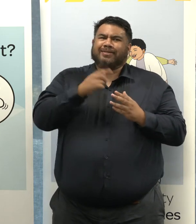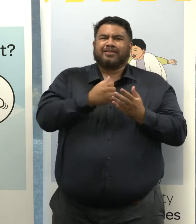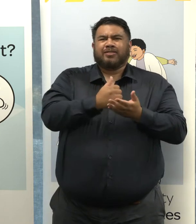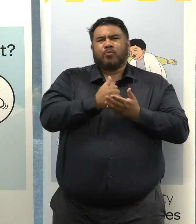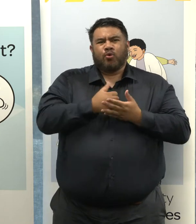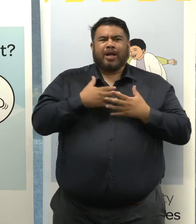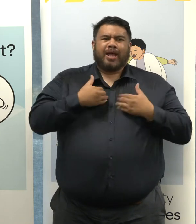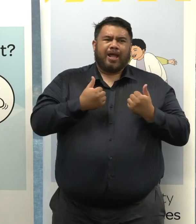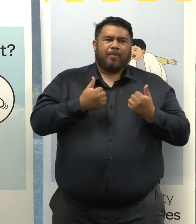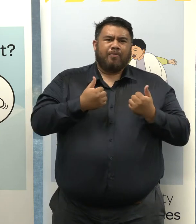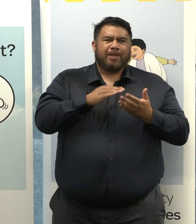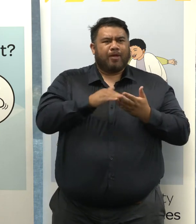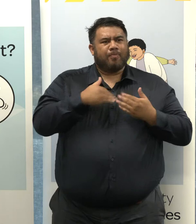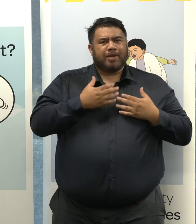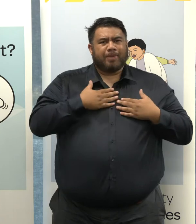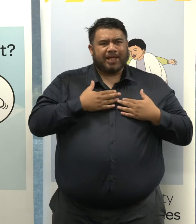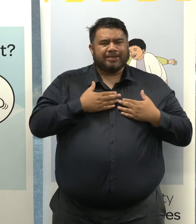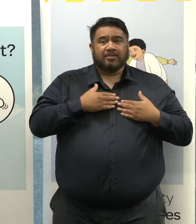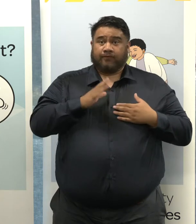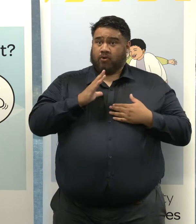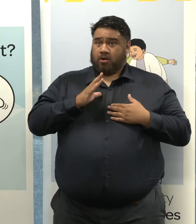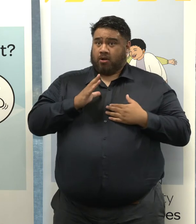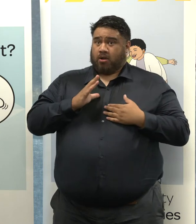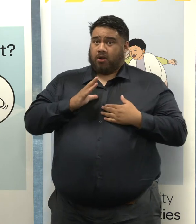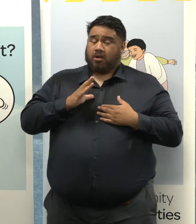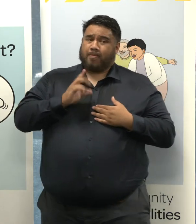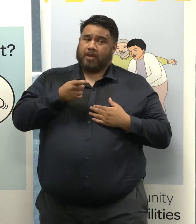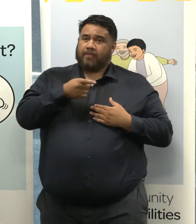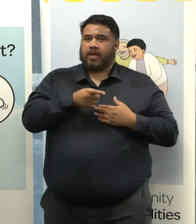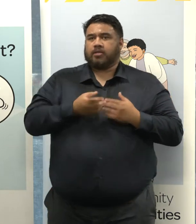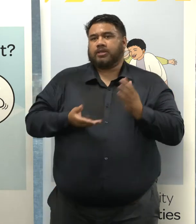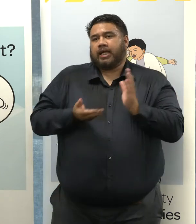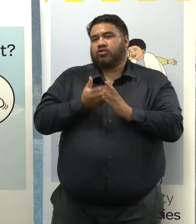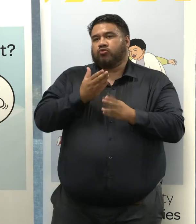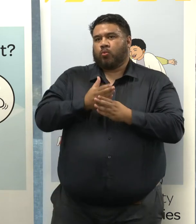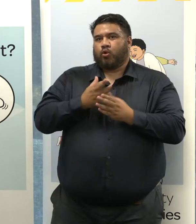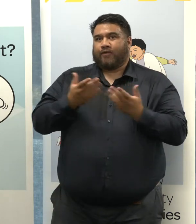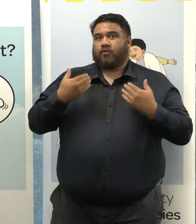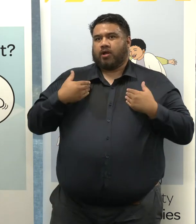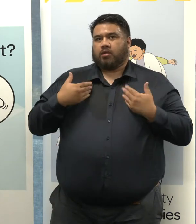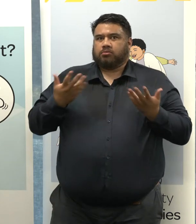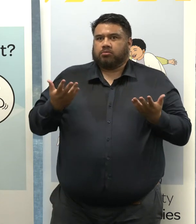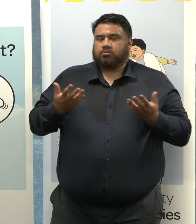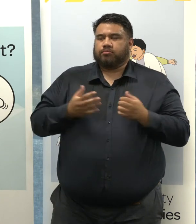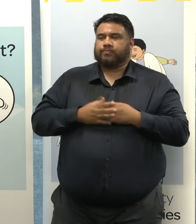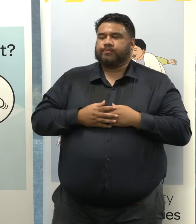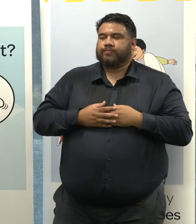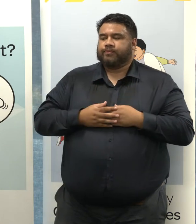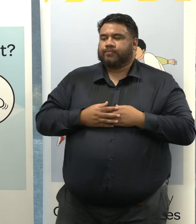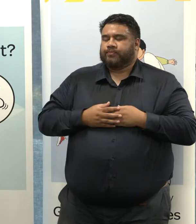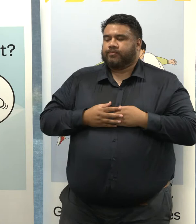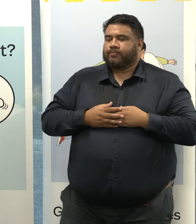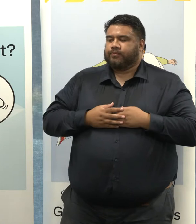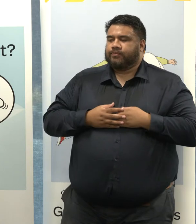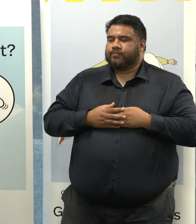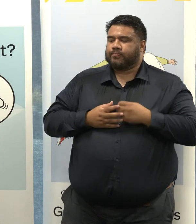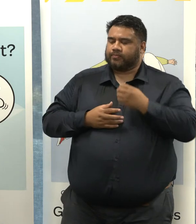and needing manaaki